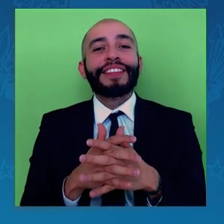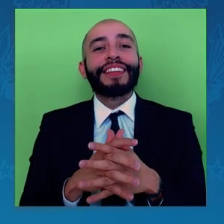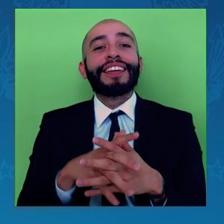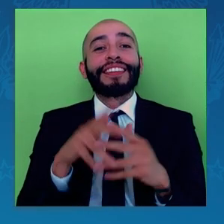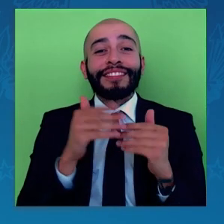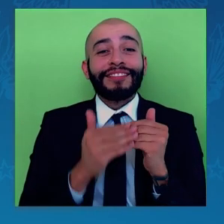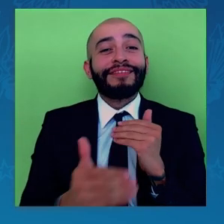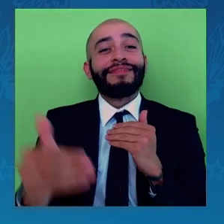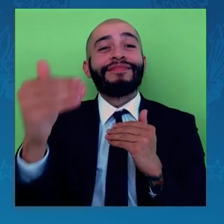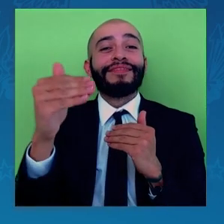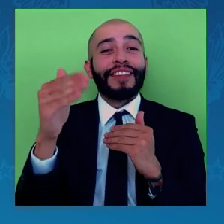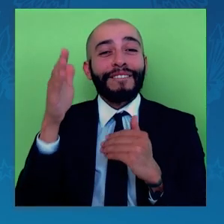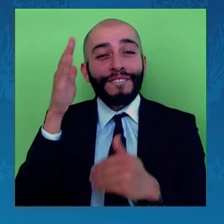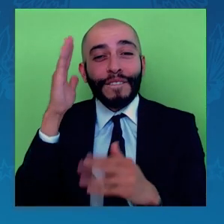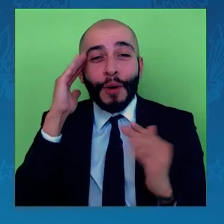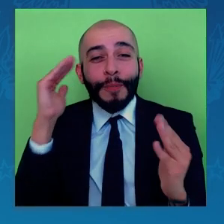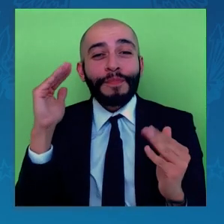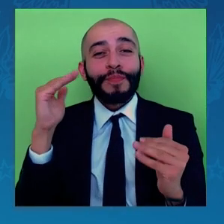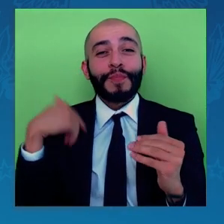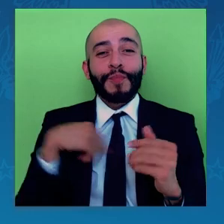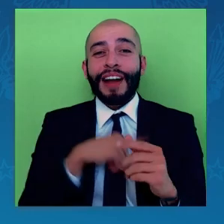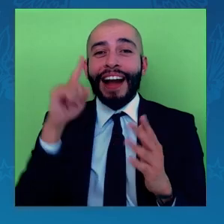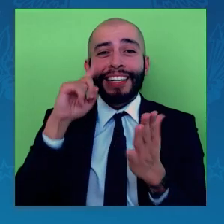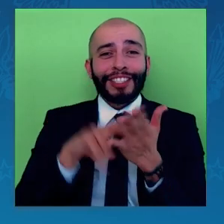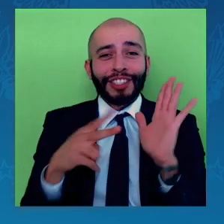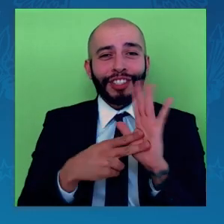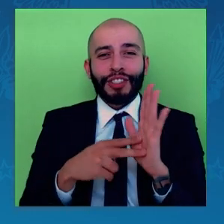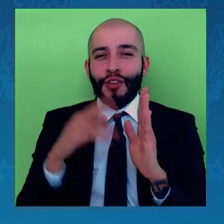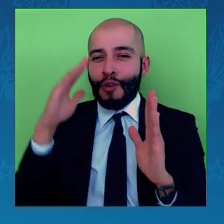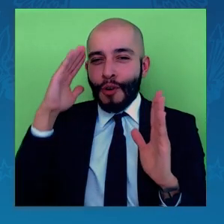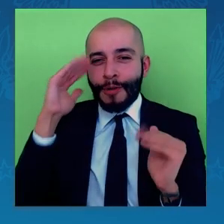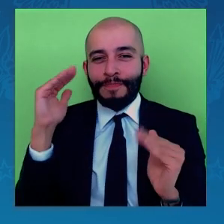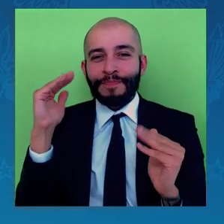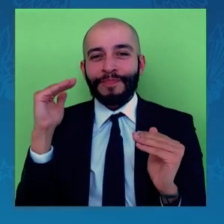that Congress will build on this work by passing our Build Back Better Act.